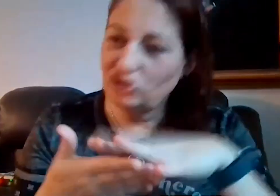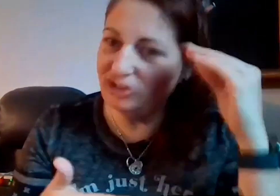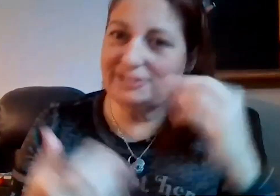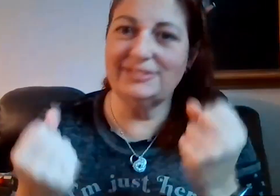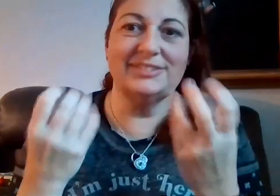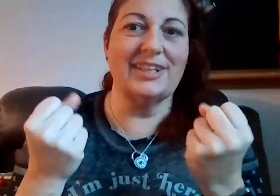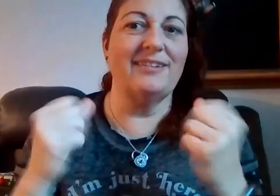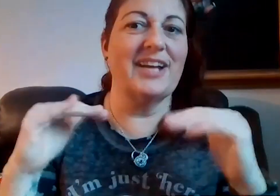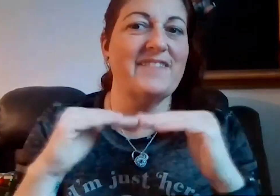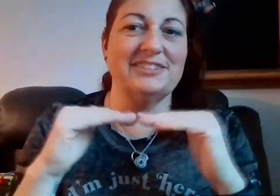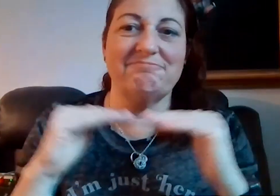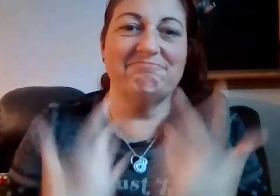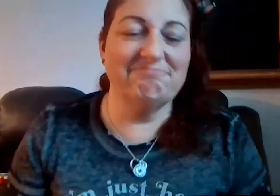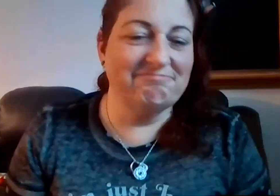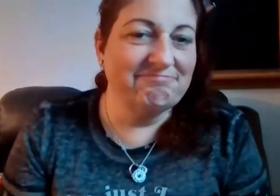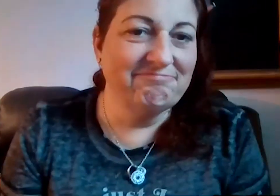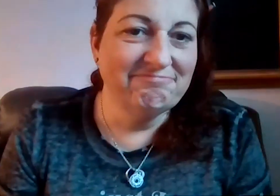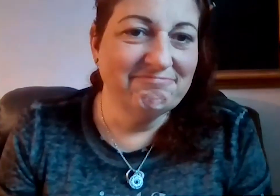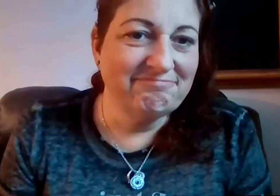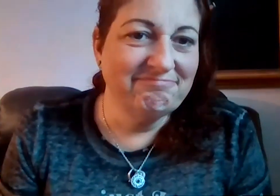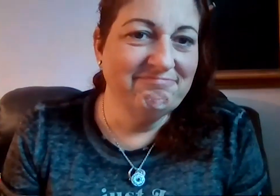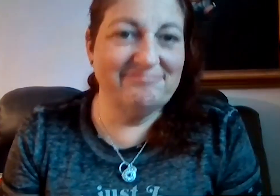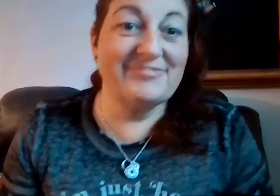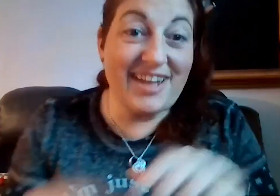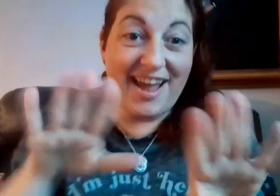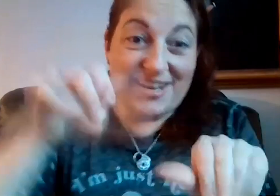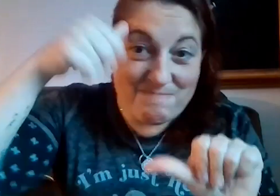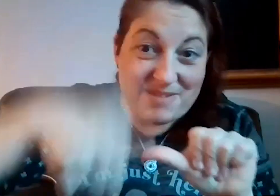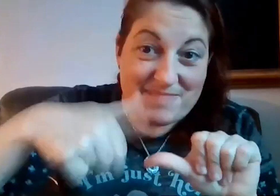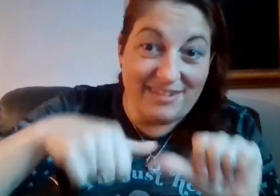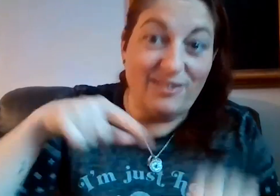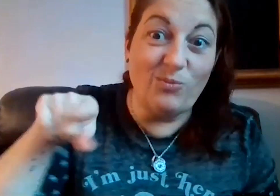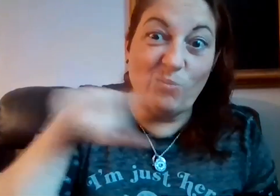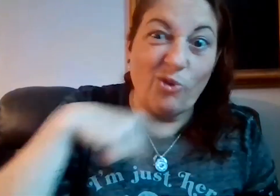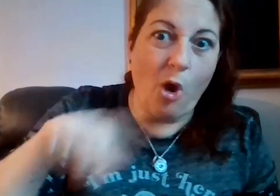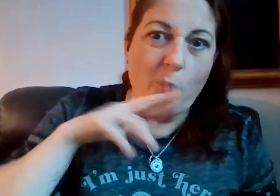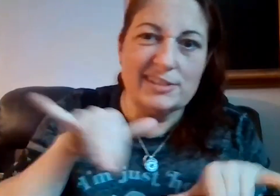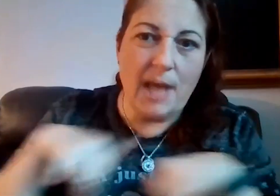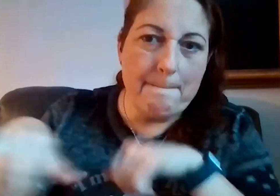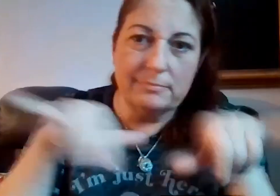and try in people more equal to those who are hearing.